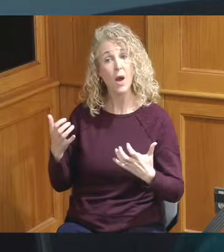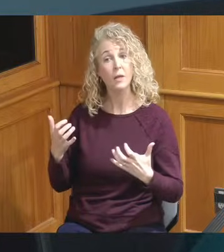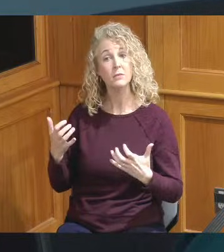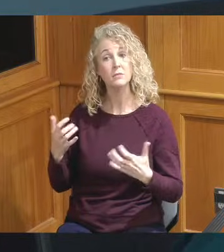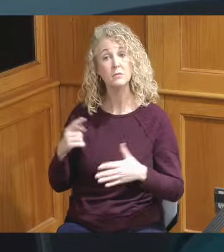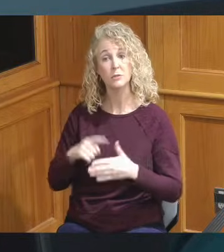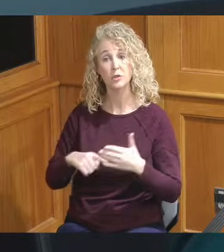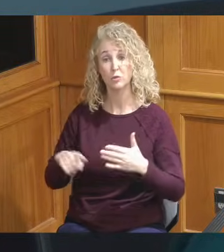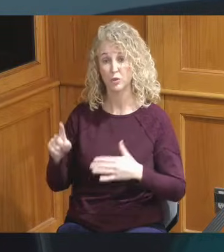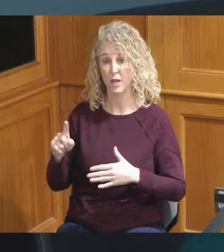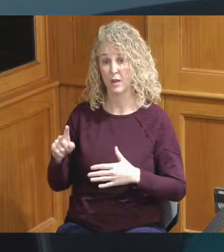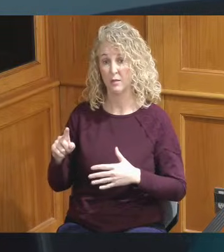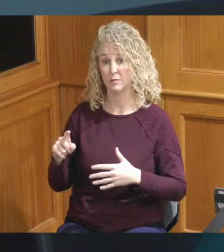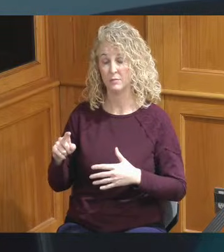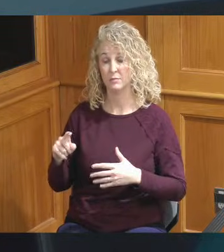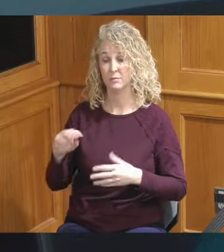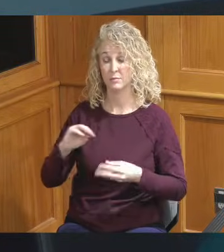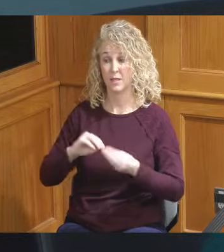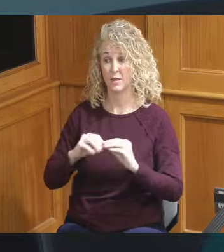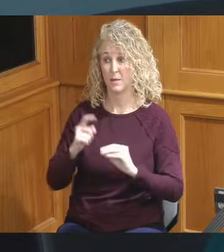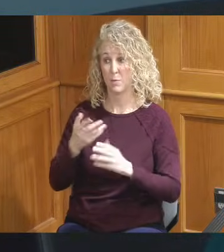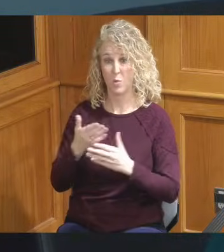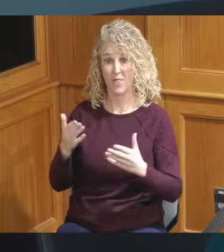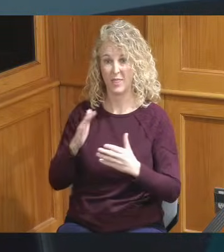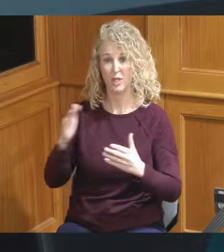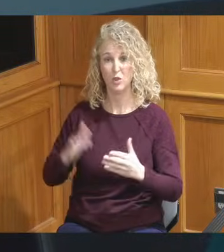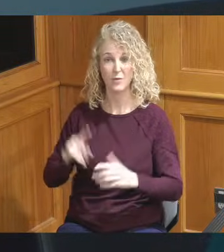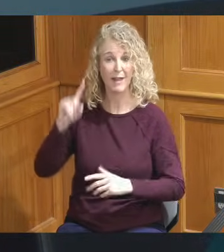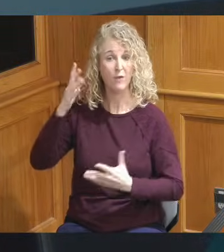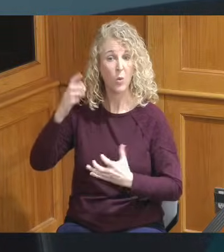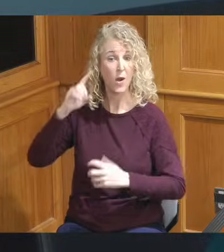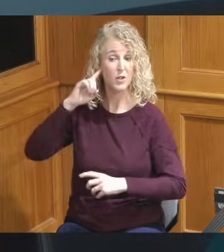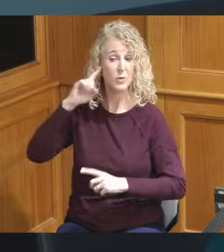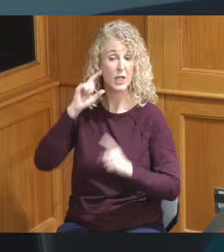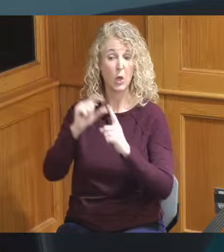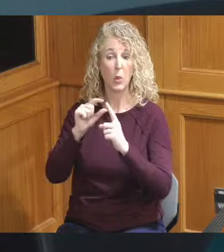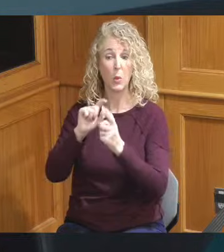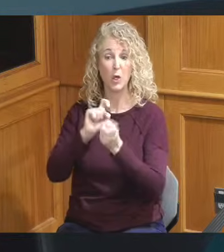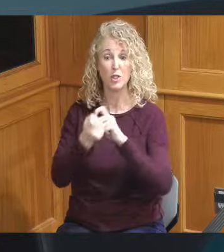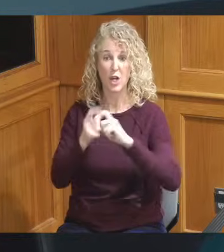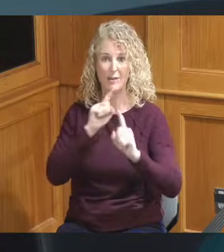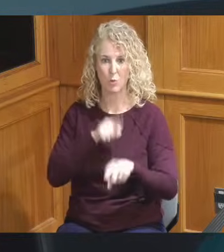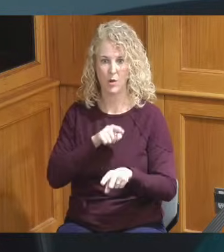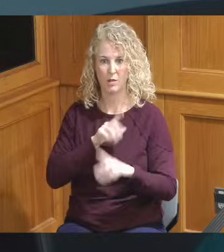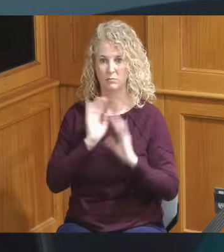construction projects. The number one thing you never want to hear is change order and I just